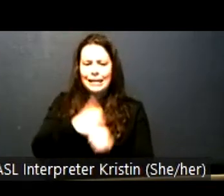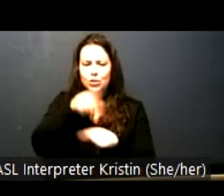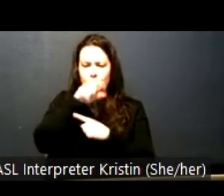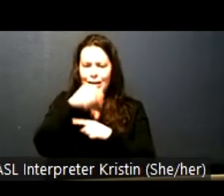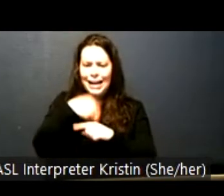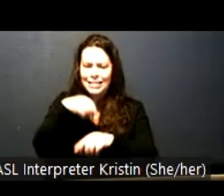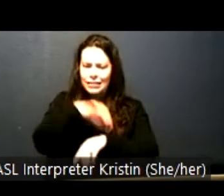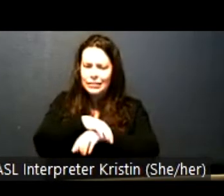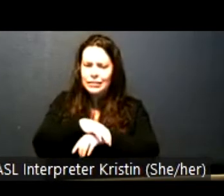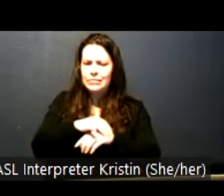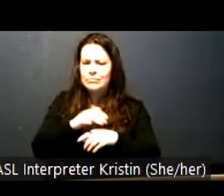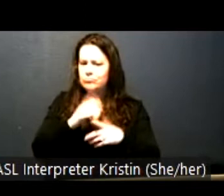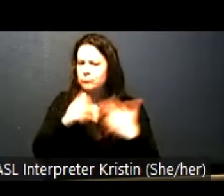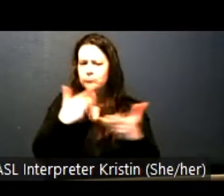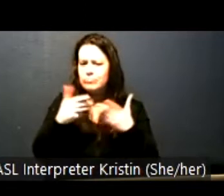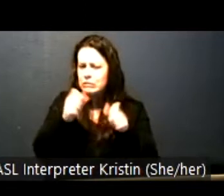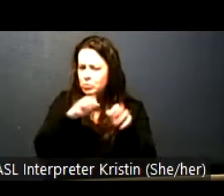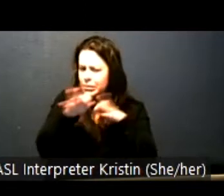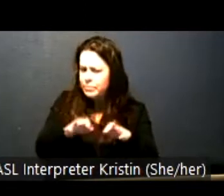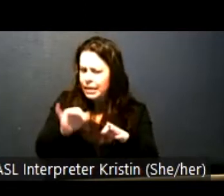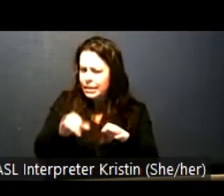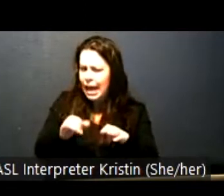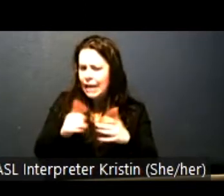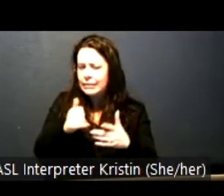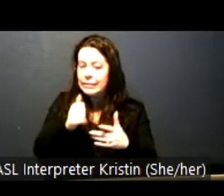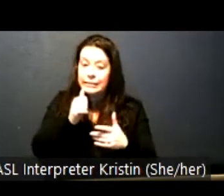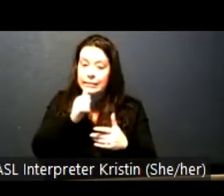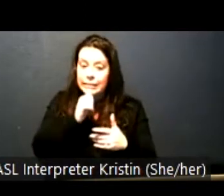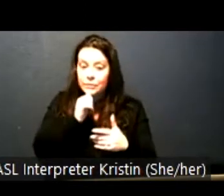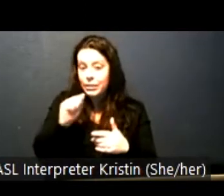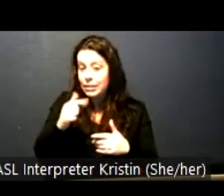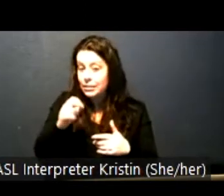Can you tell us a little bit about those secret agent tools? What is a tracking device? What does it do?